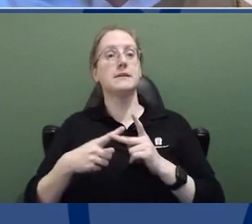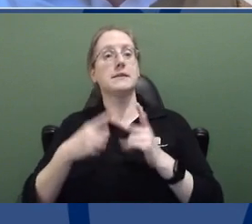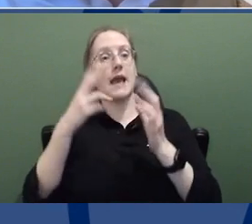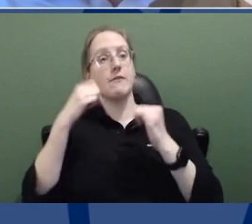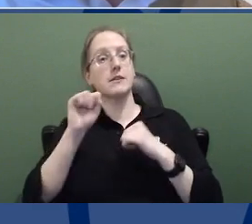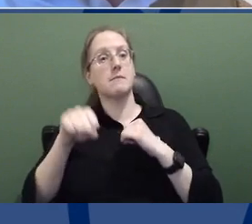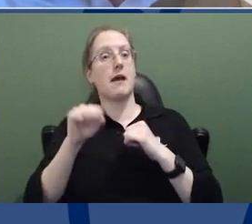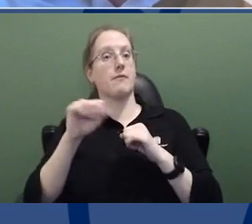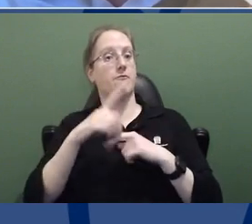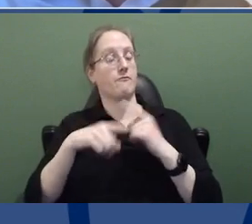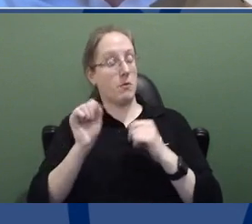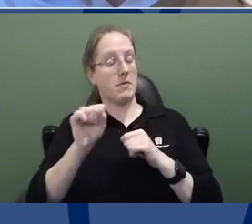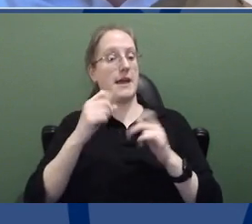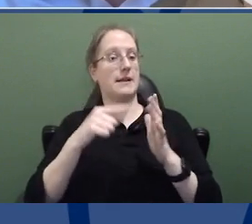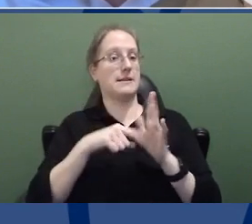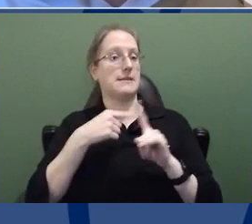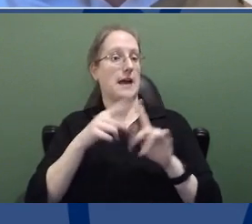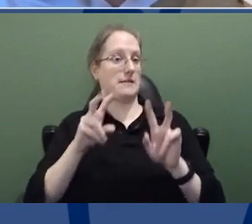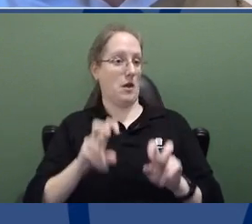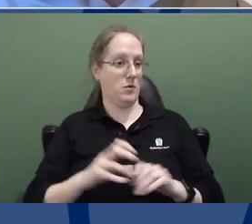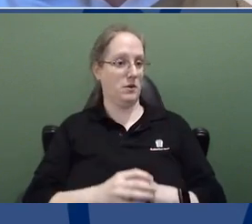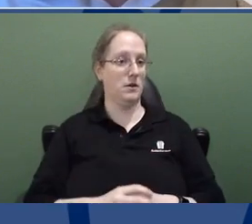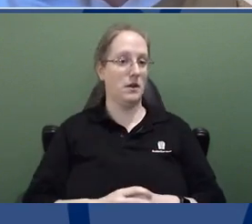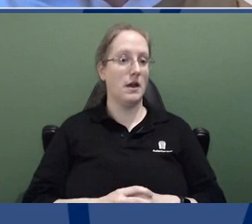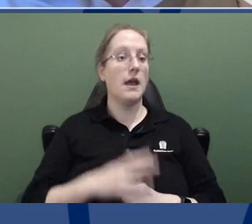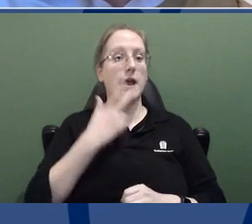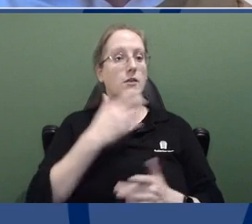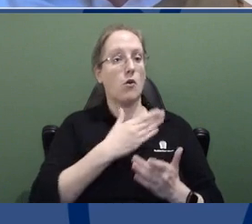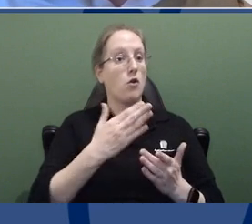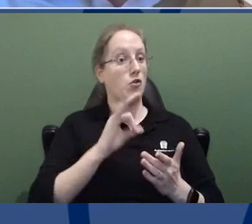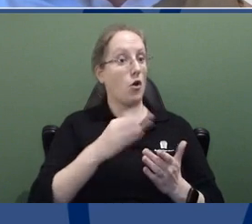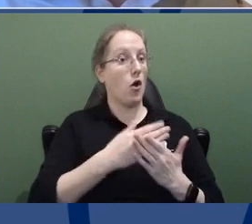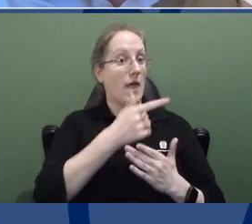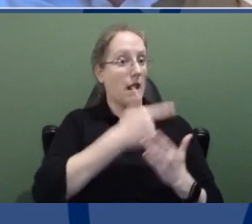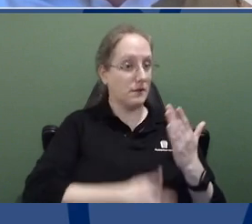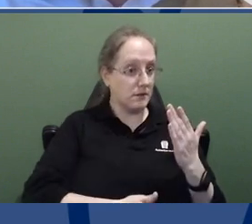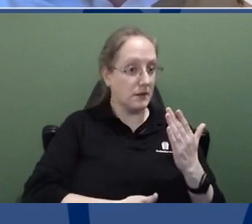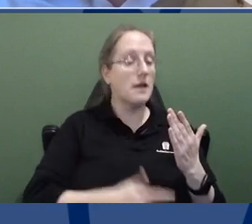they will need to provide a tax return to demonstrate turnover. But they will also need